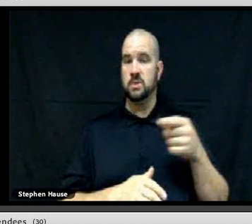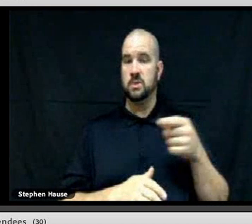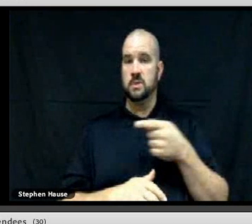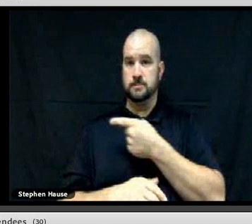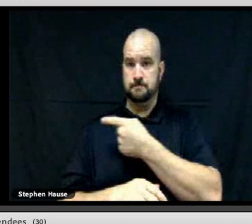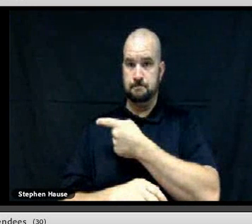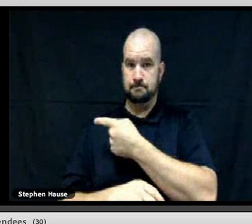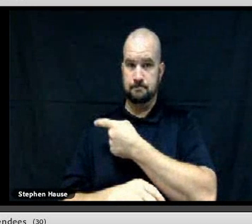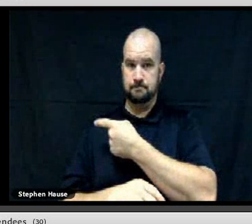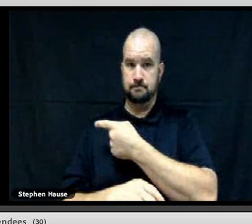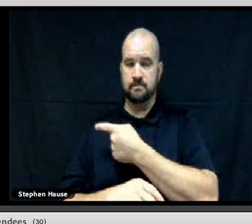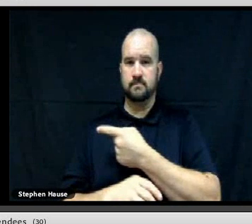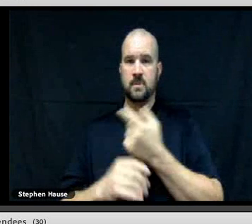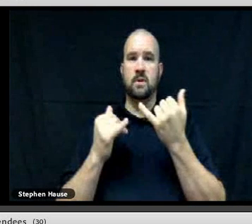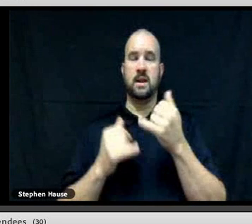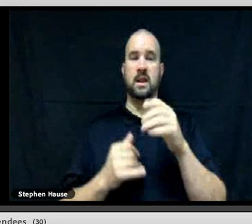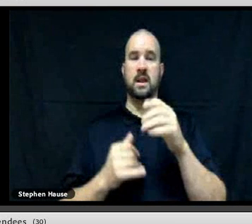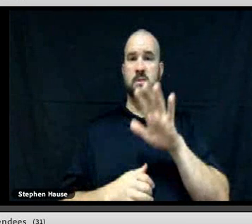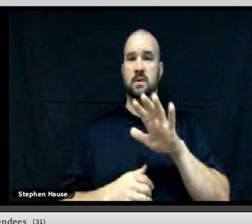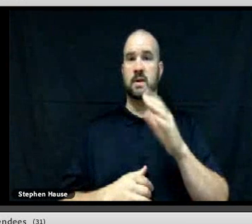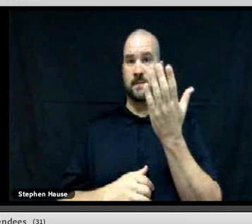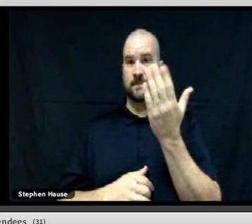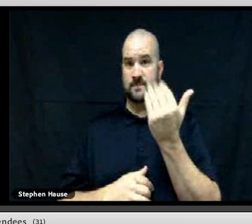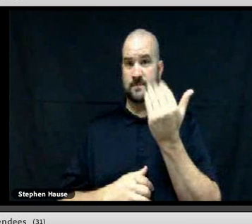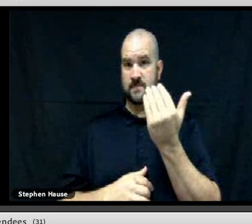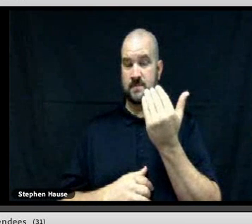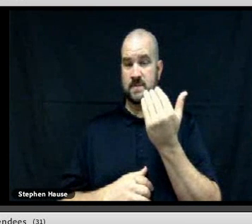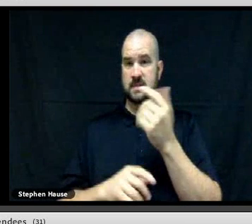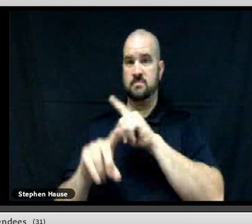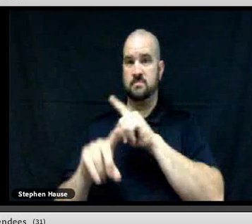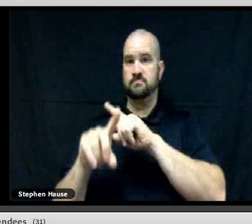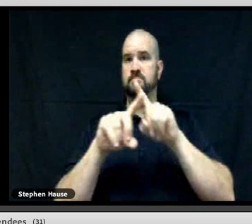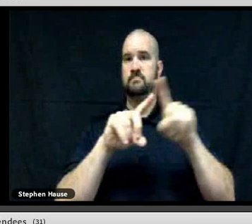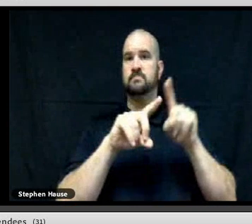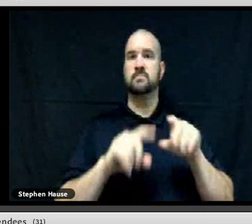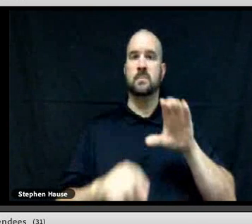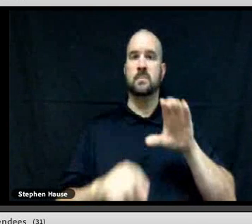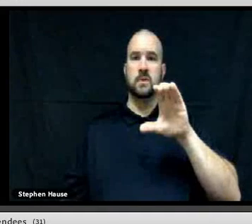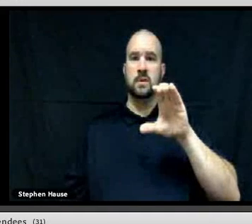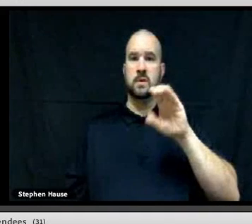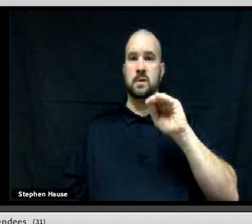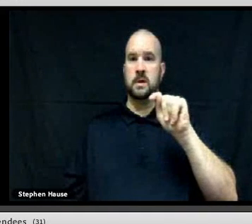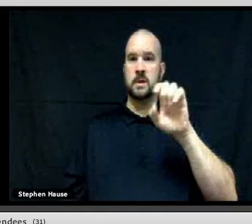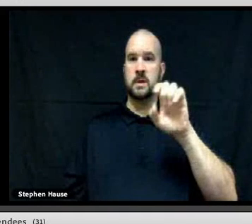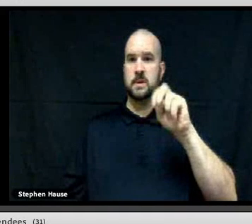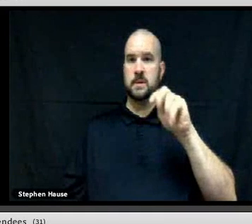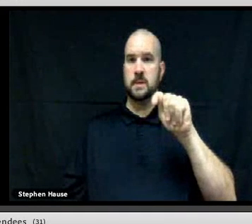Uh, currently, there are 15 different content hubs and the one new one is being, um,